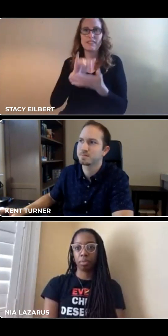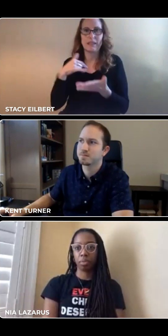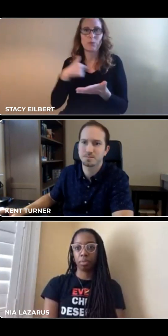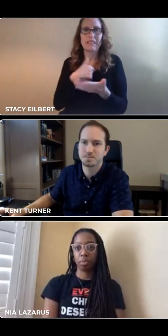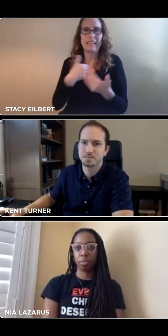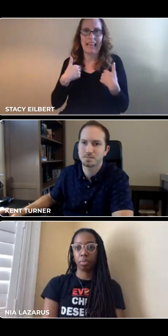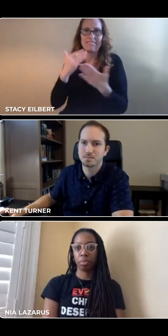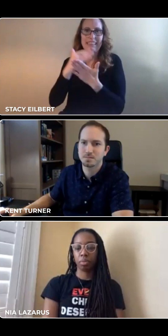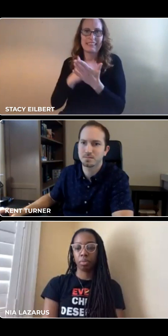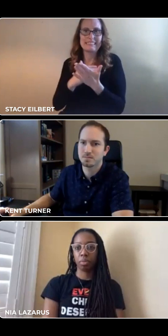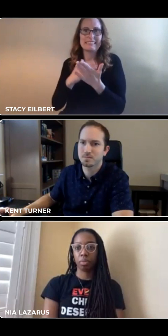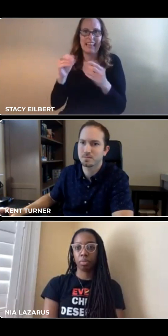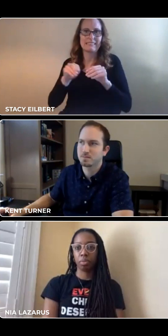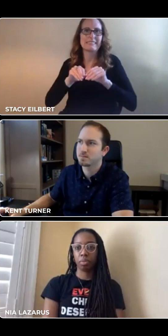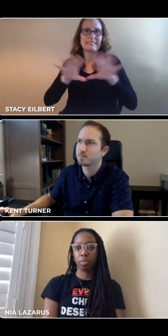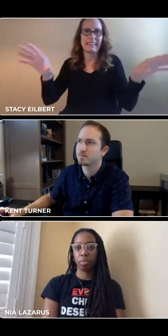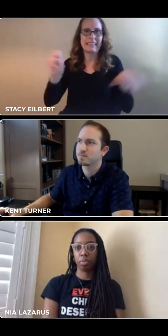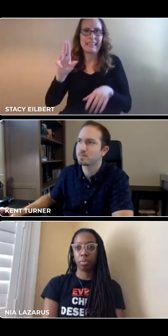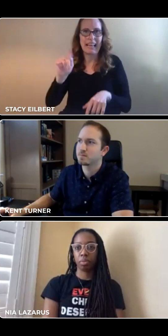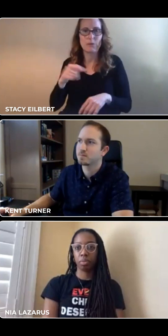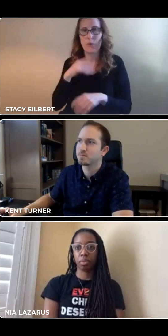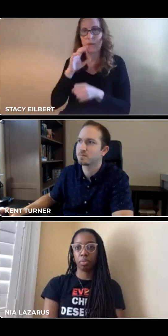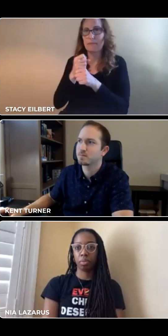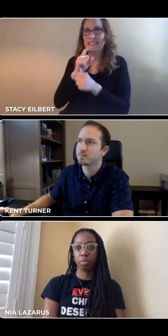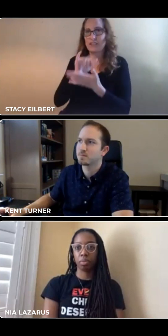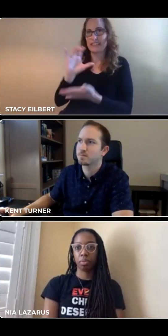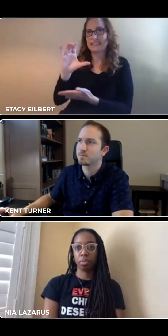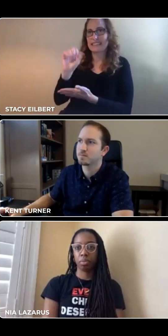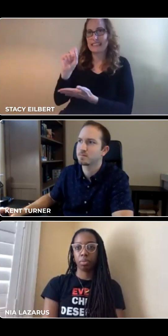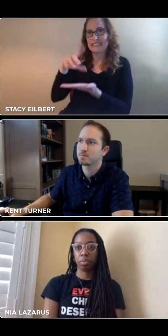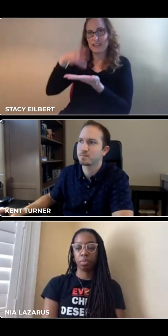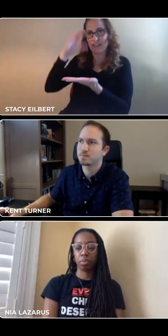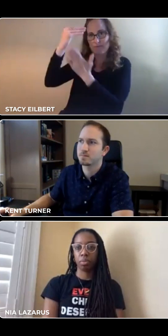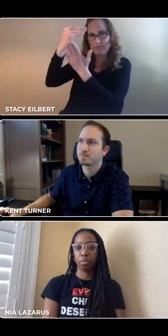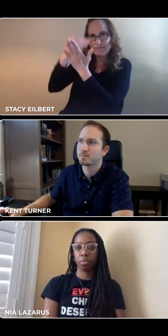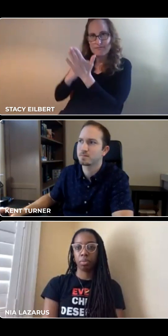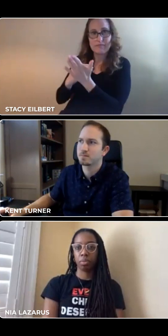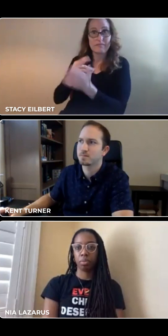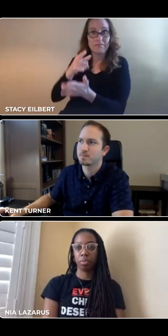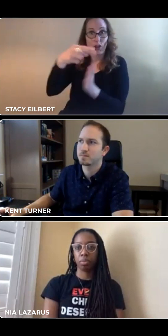Yes, I'll make sure we make a list of all of these resources and send them out.